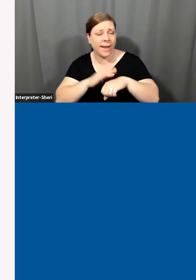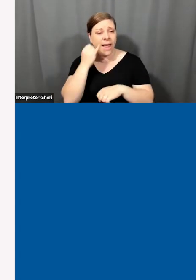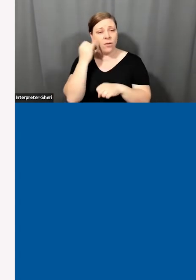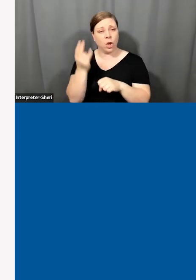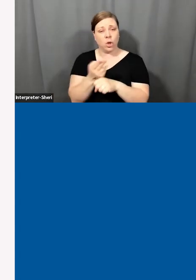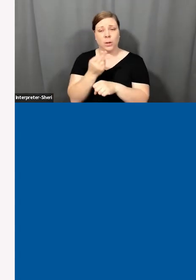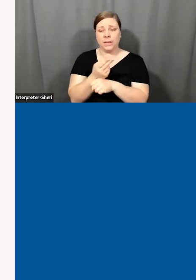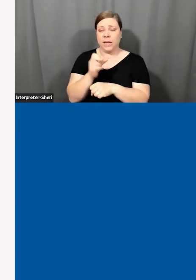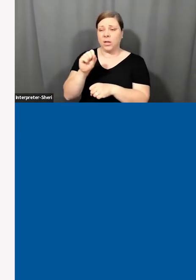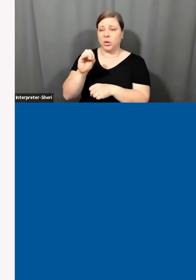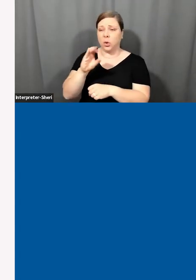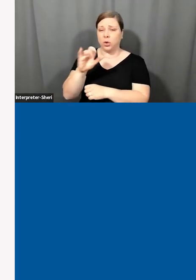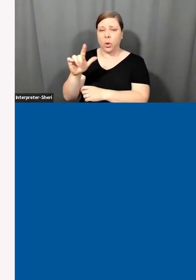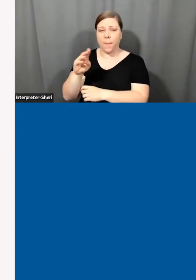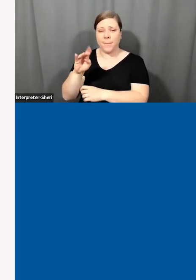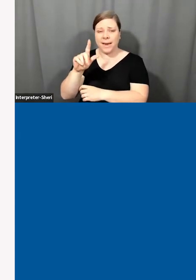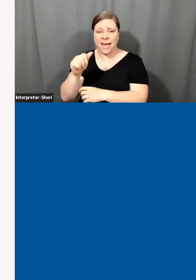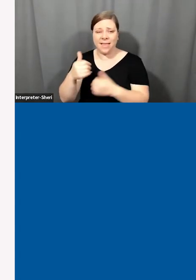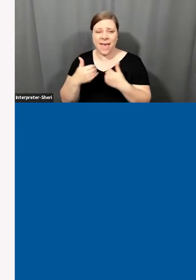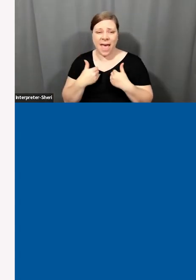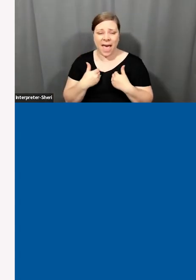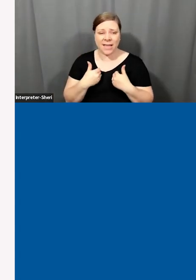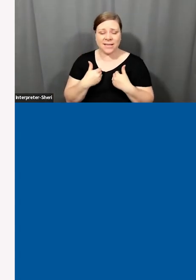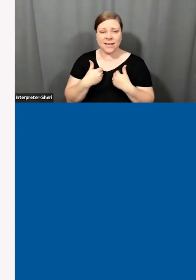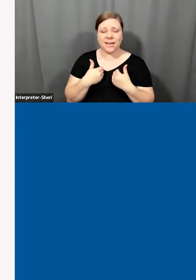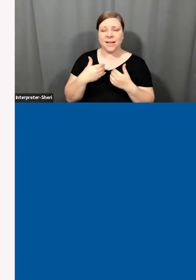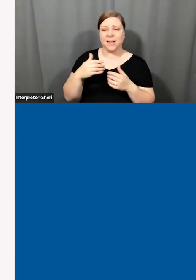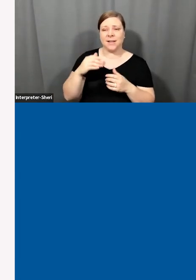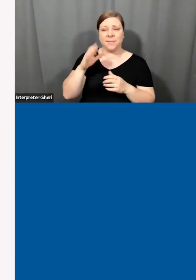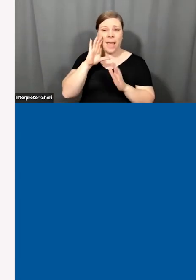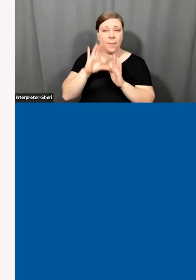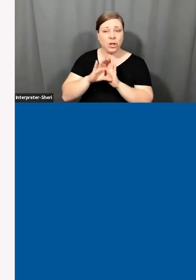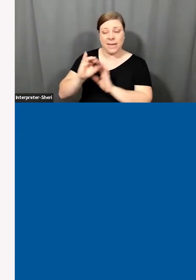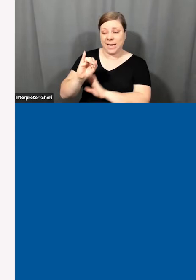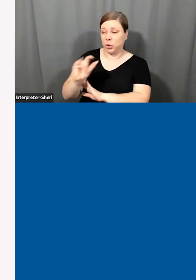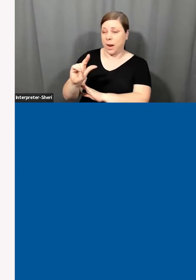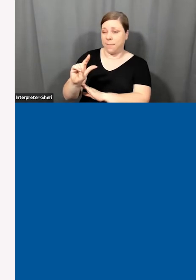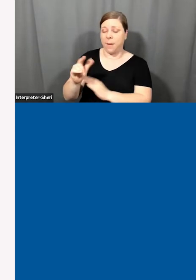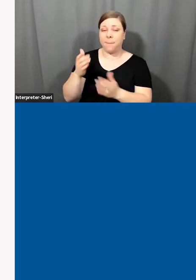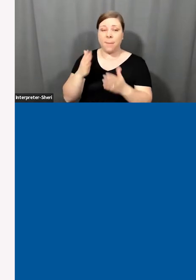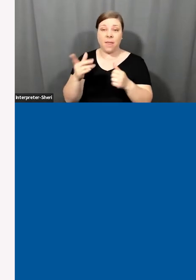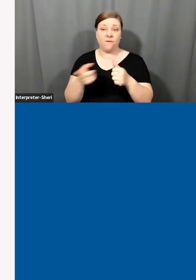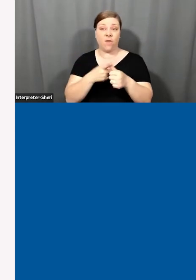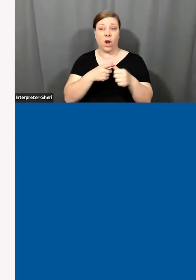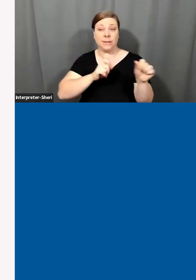that has carousel images like Instagram, make it the first slide as well, maybe like content notice,